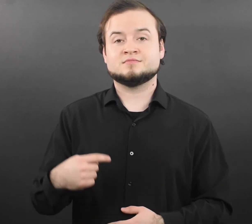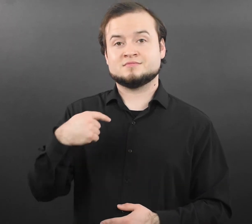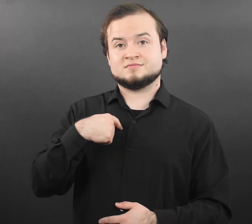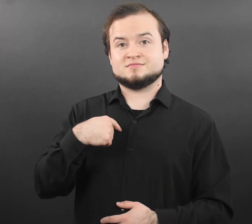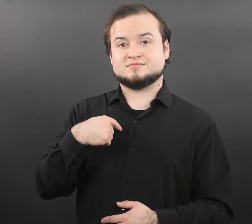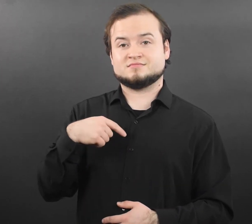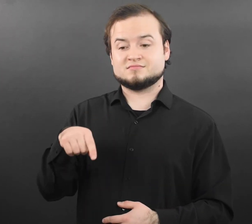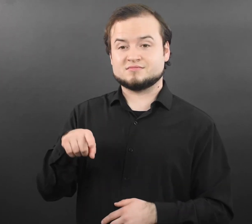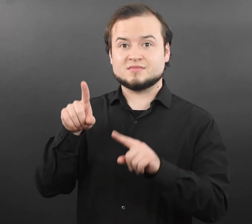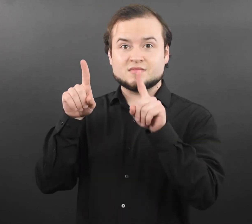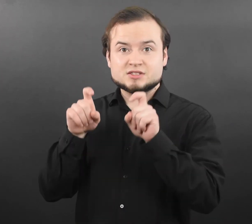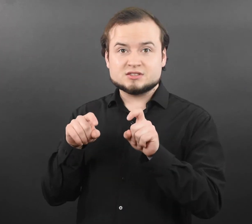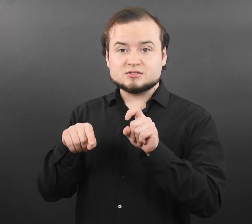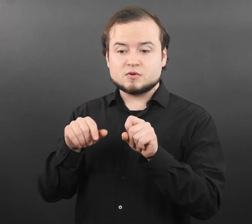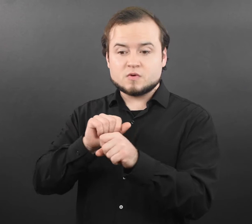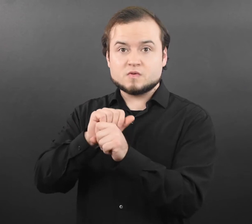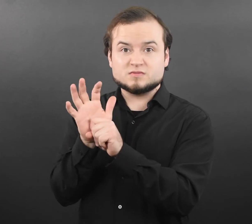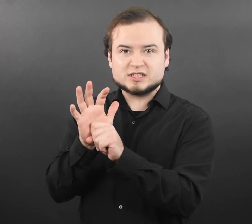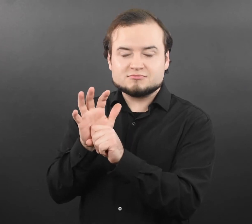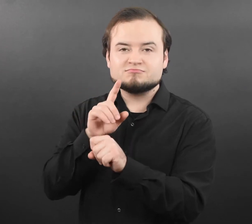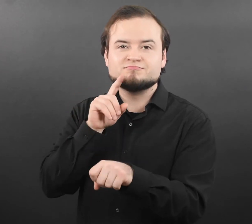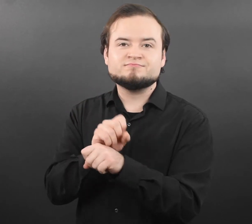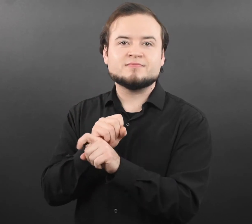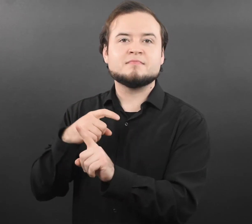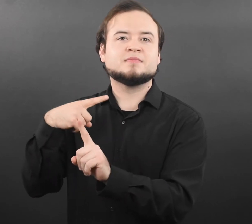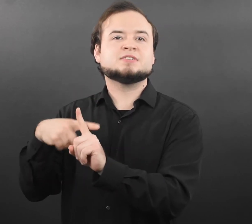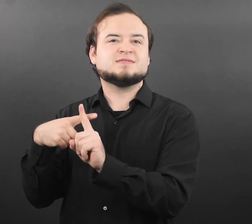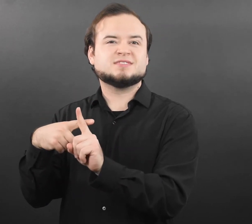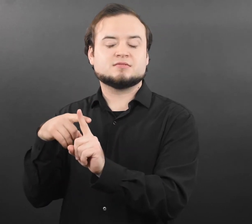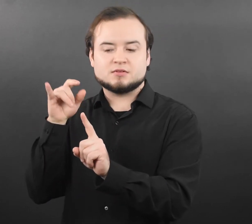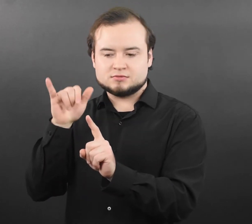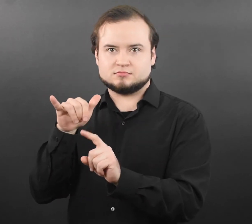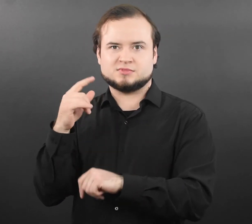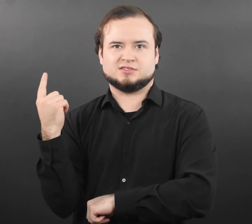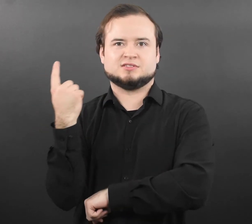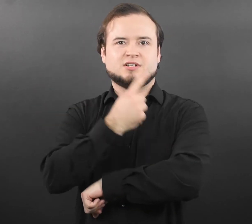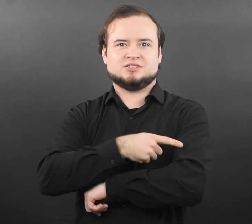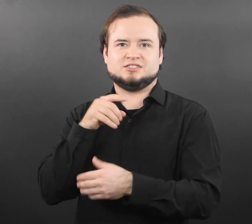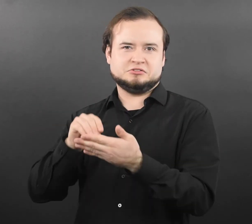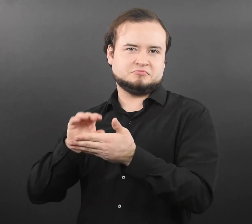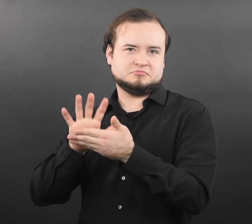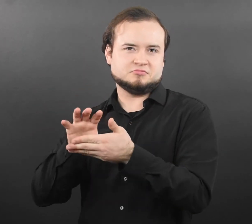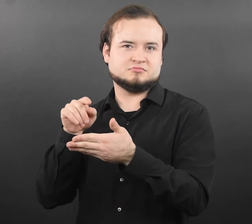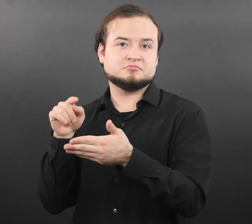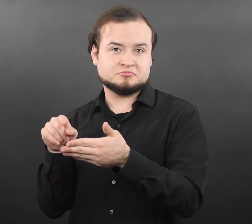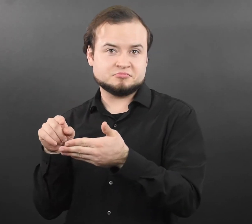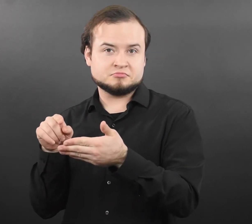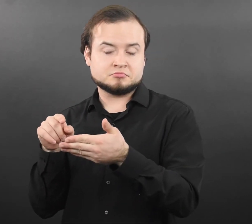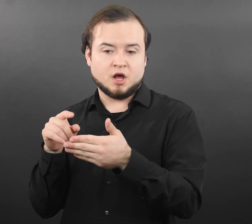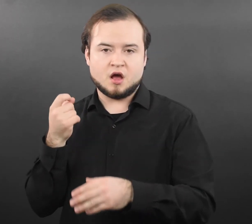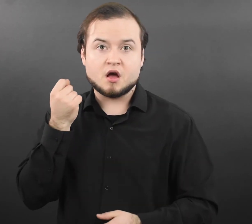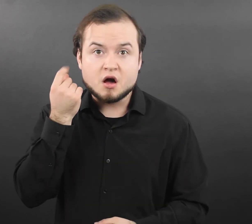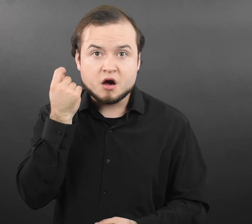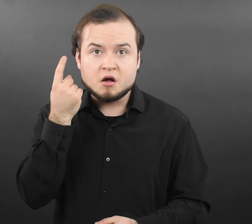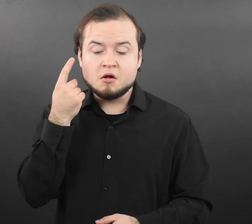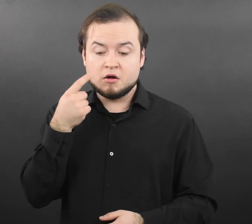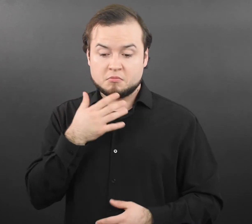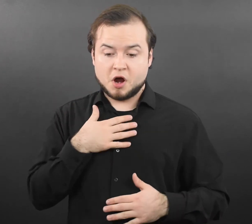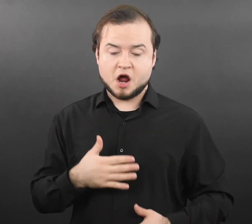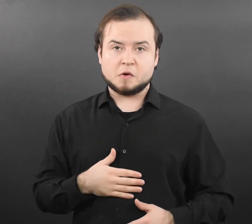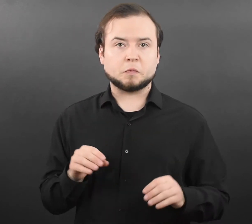I tested positive for COVID-19 on (fill in the date), but do not have any symptoms.